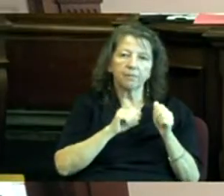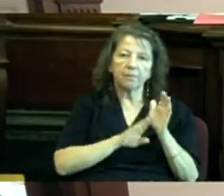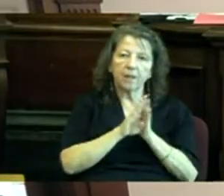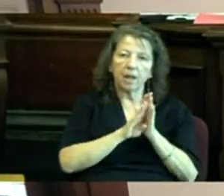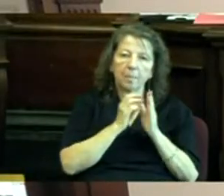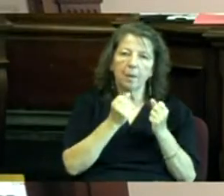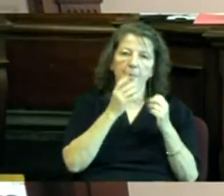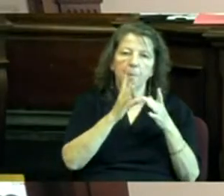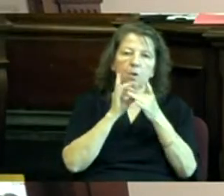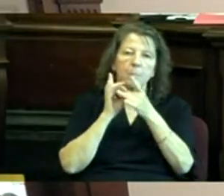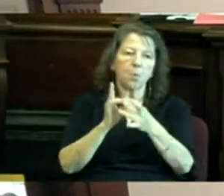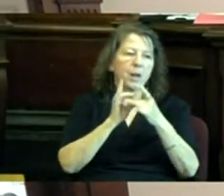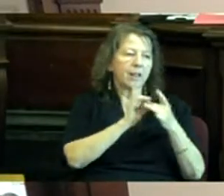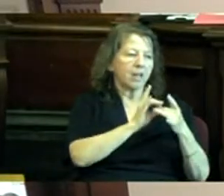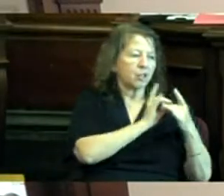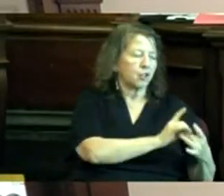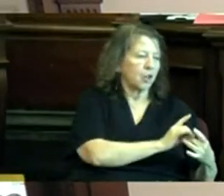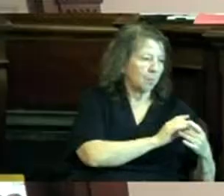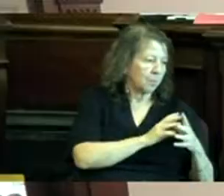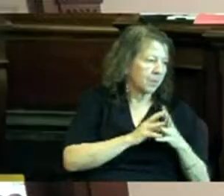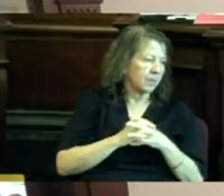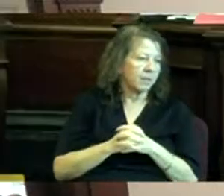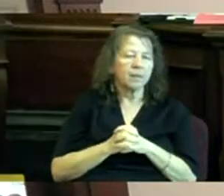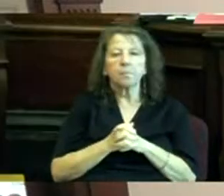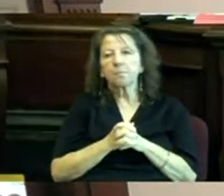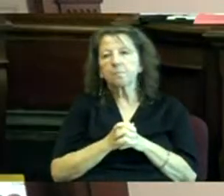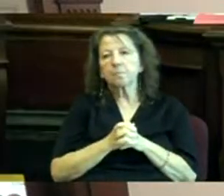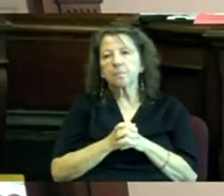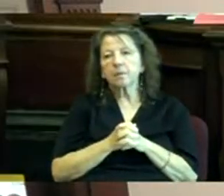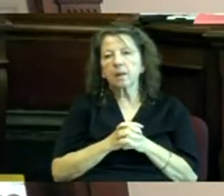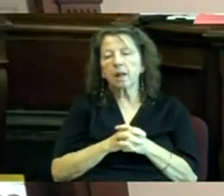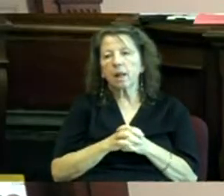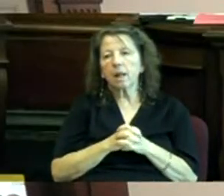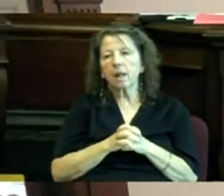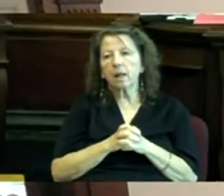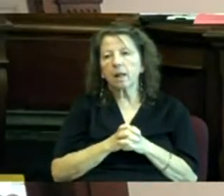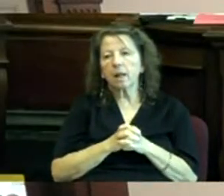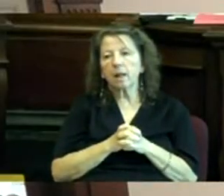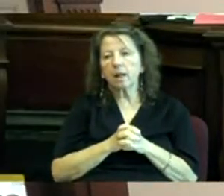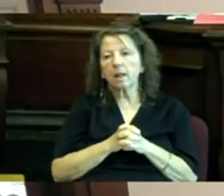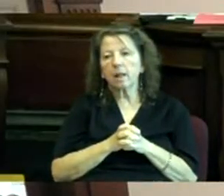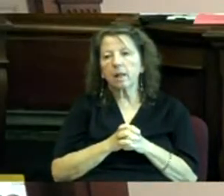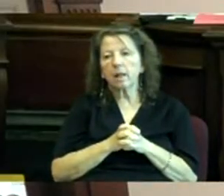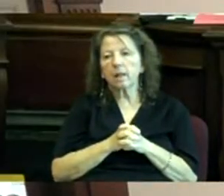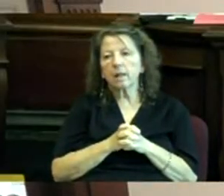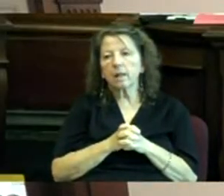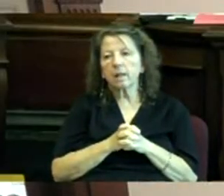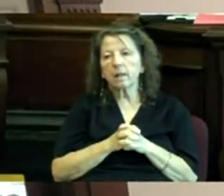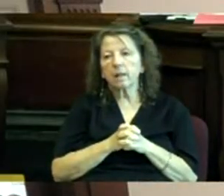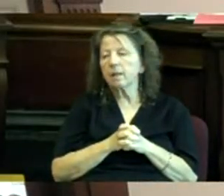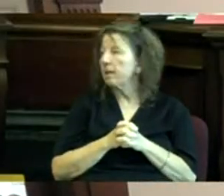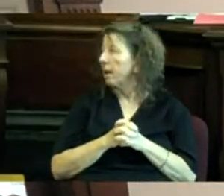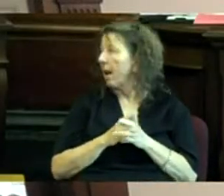properly educated. So we're looking to build multiple relationships in the community,